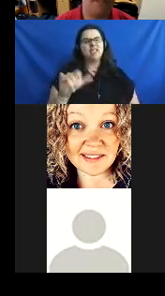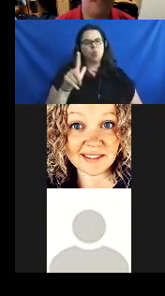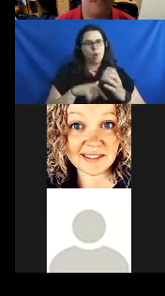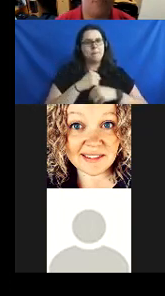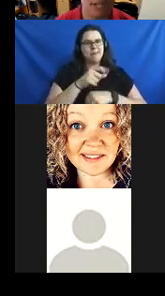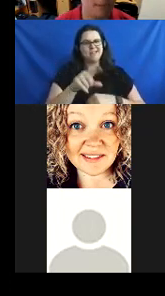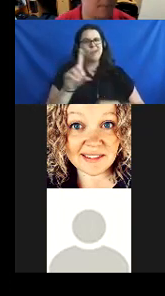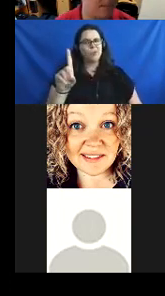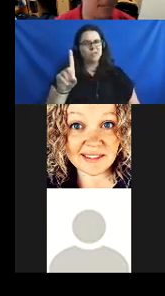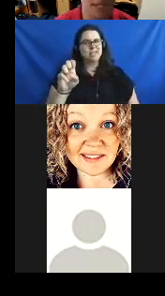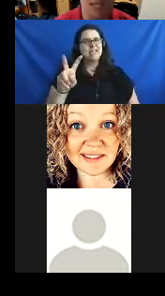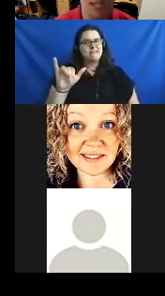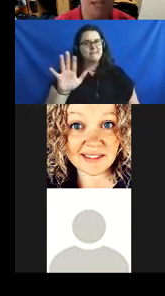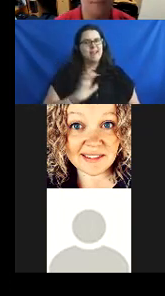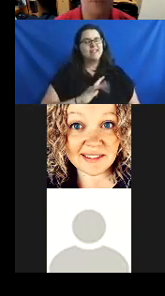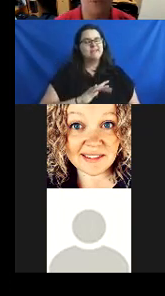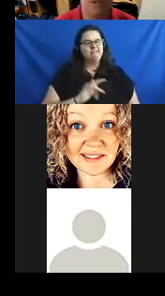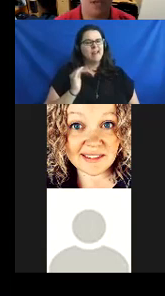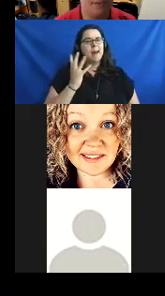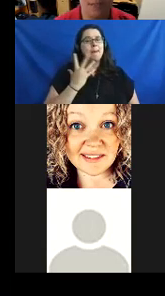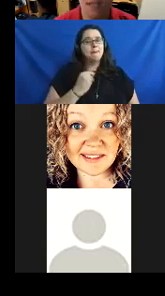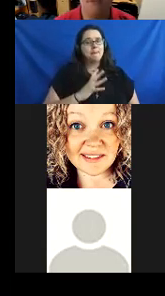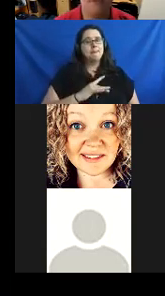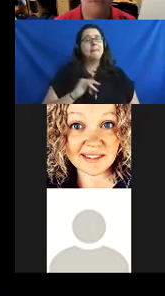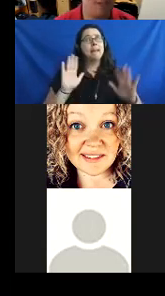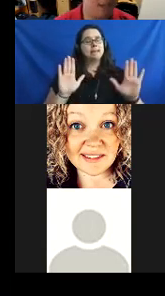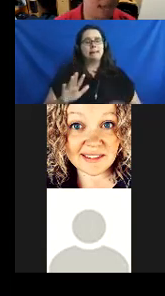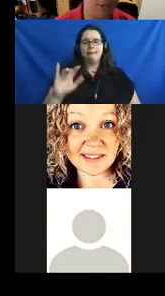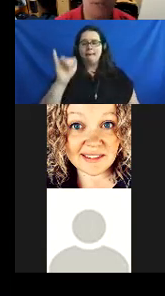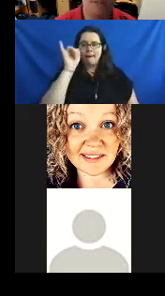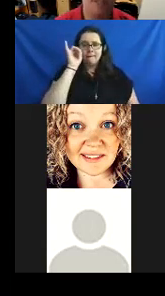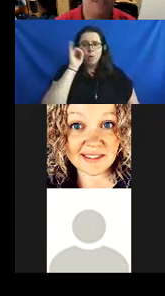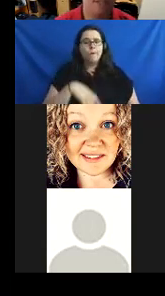DEVICES PRETTY AMAZING -- iPHONES, ANDROID DEVICES,